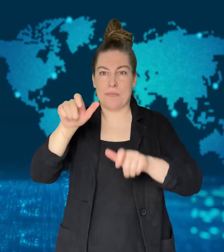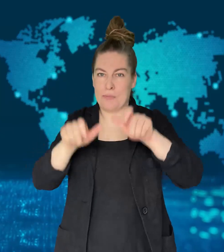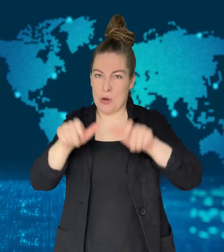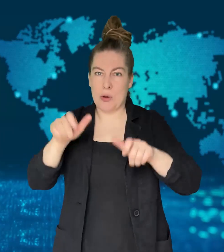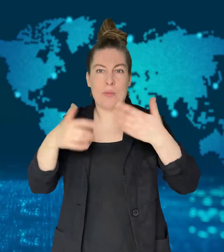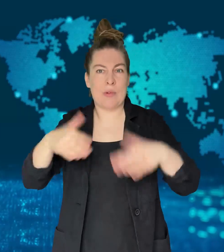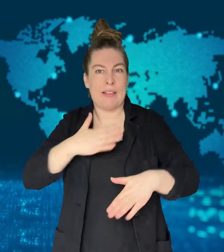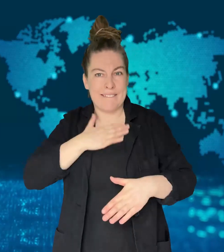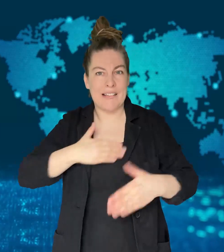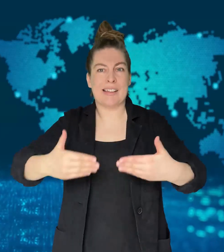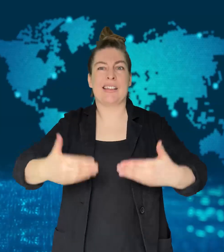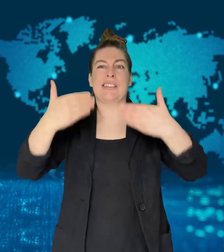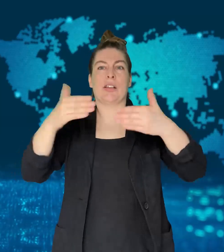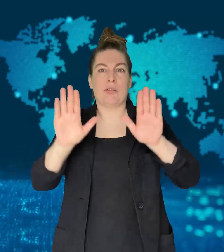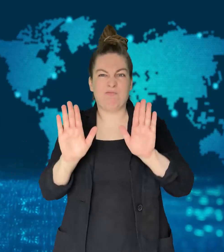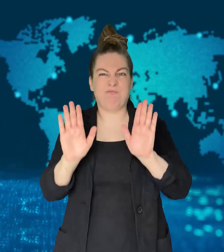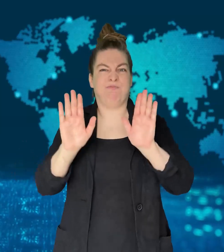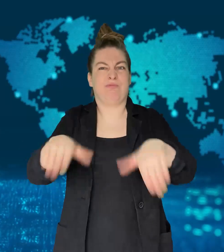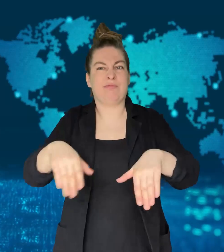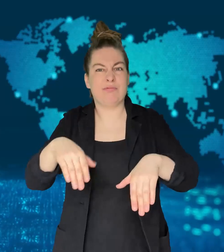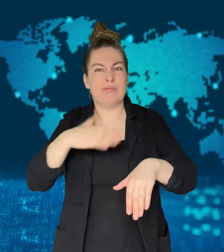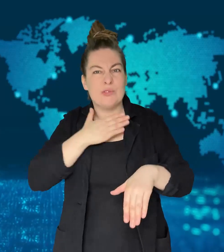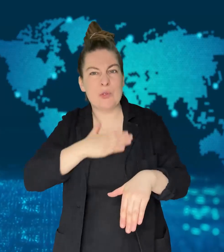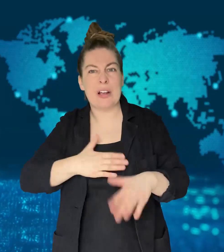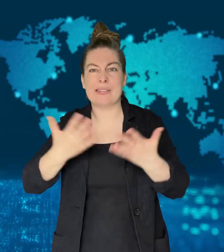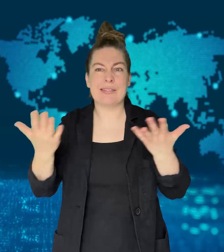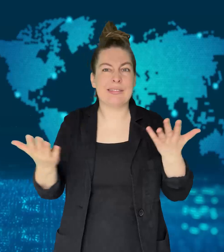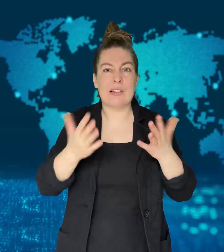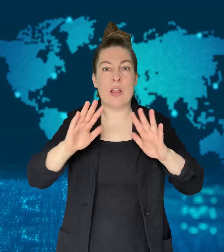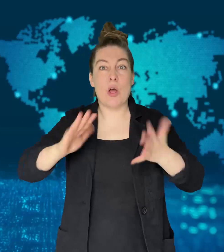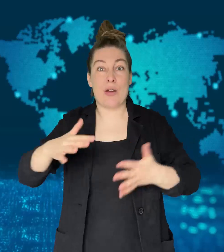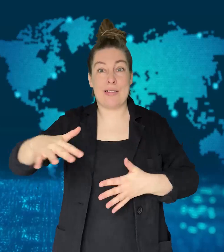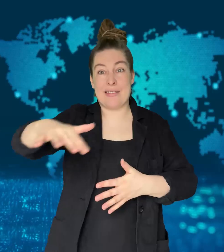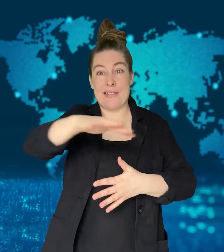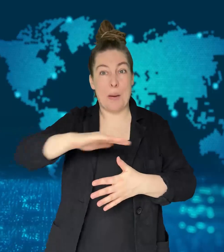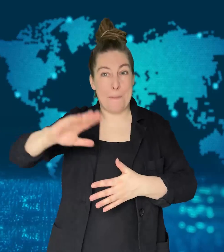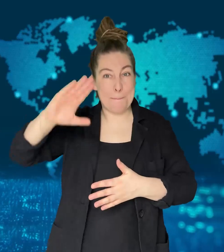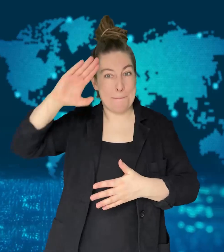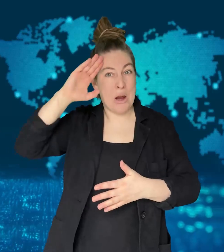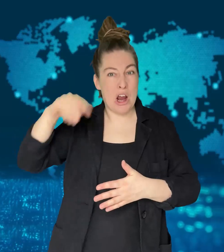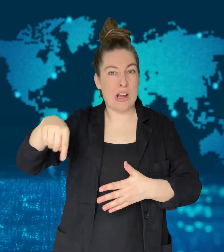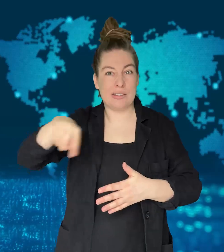In Istanbul, people tried to push down a barricade